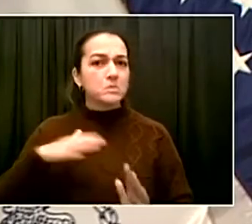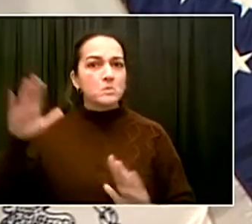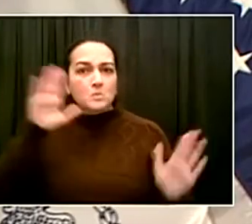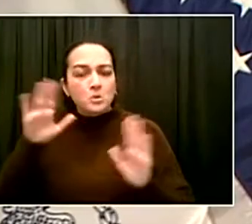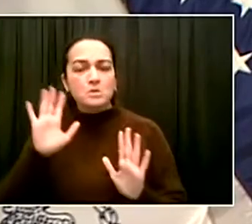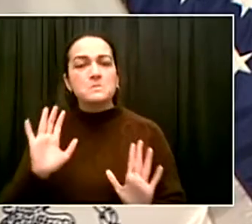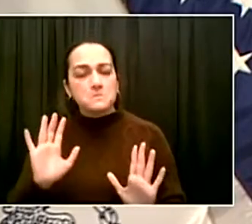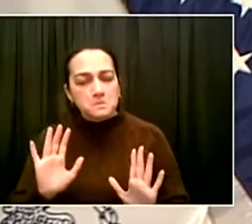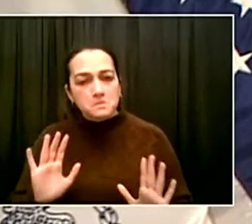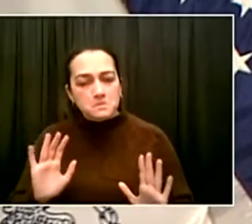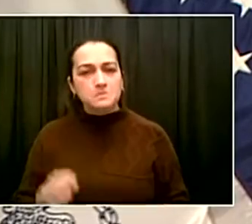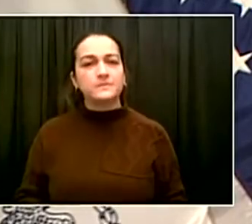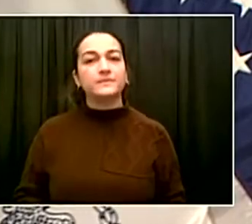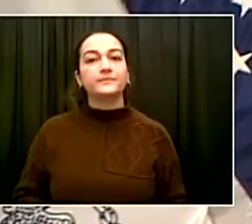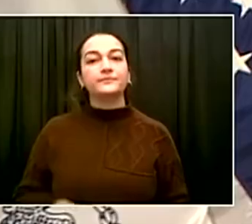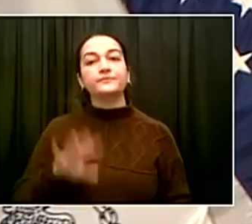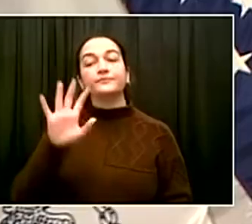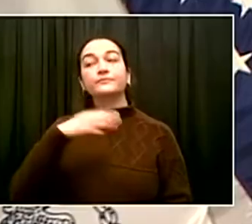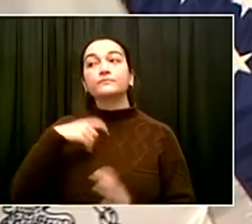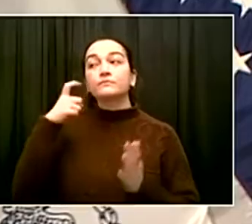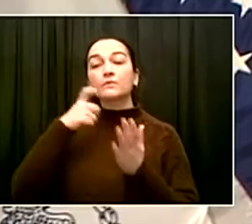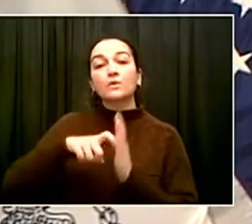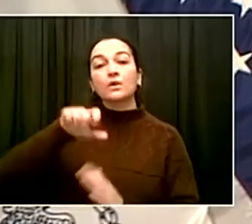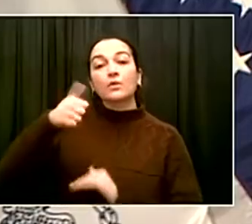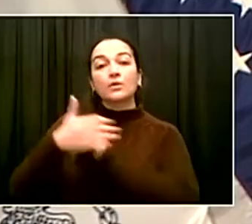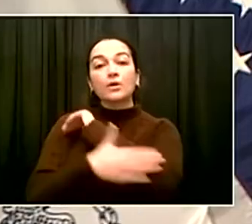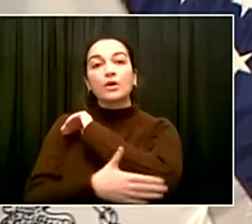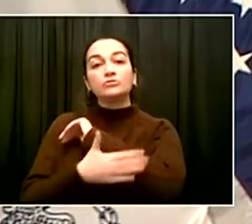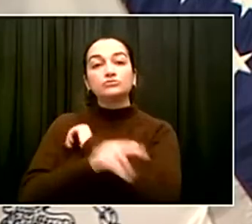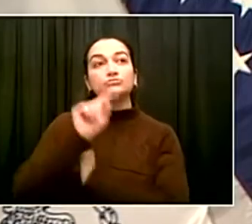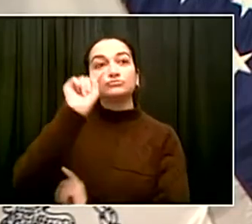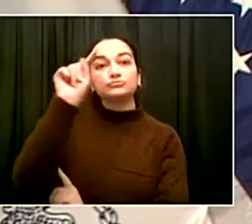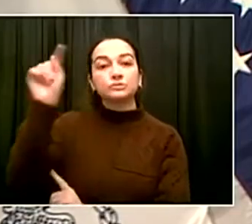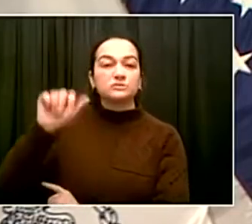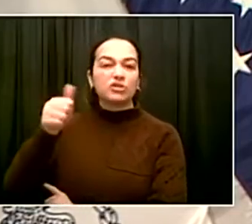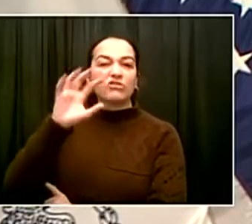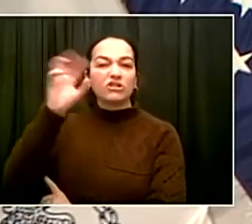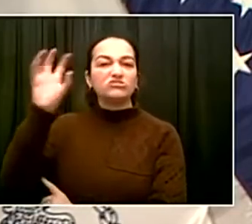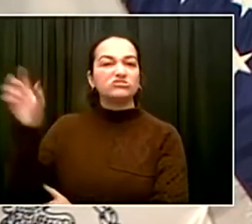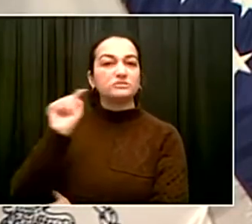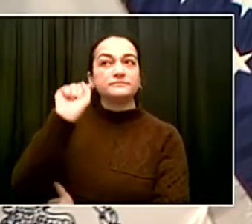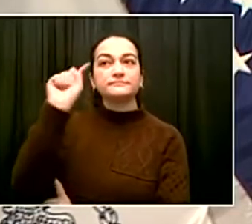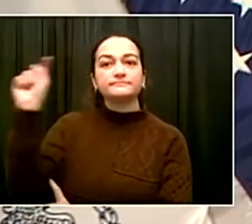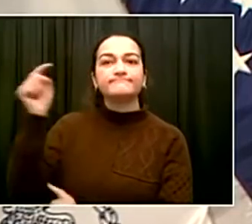CASES, MORE THAN WE HAVE SEEN PREVIOUSLY, AND WE EXPECT, AFTER A PERIOD OF TIME, THAT IT WILL DISSIPATE.